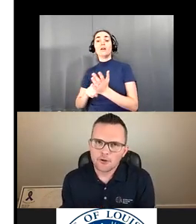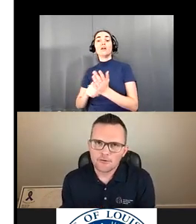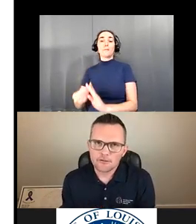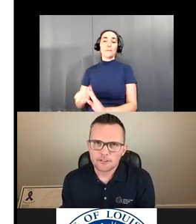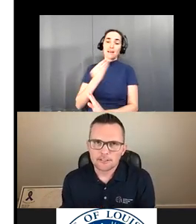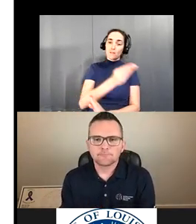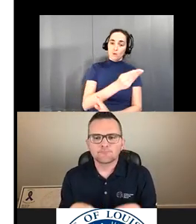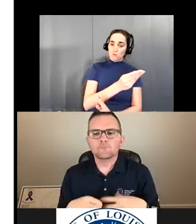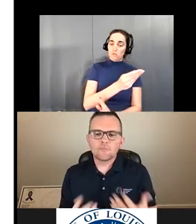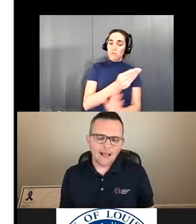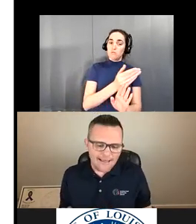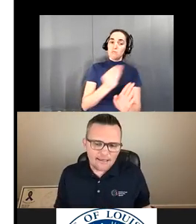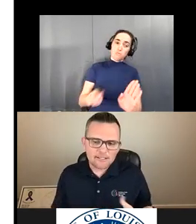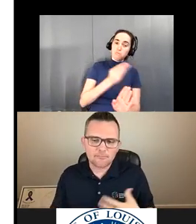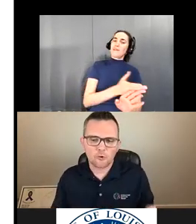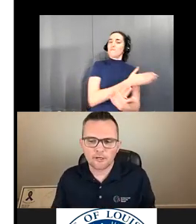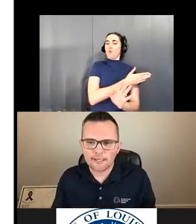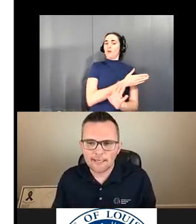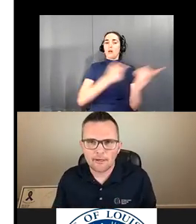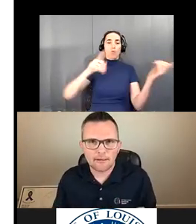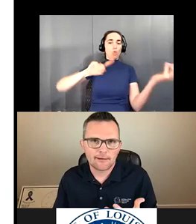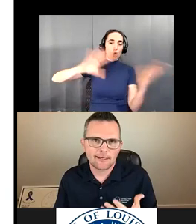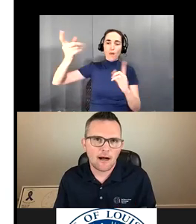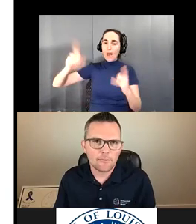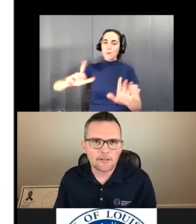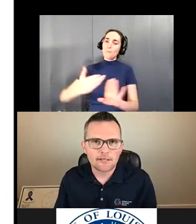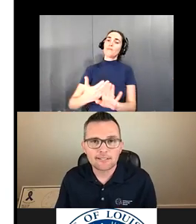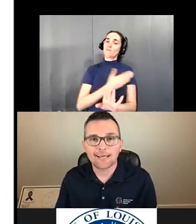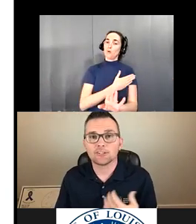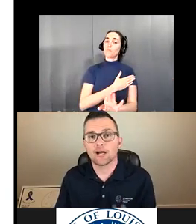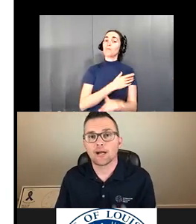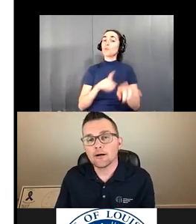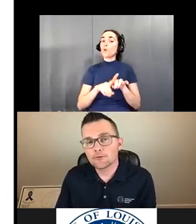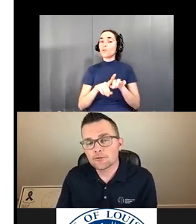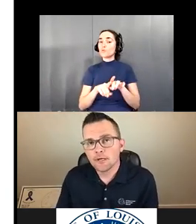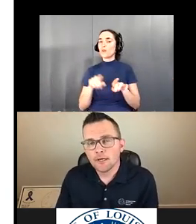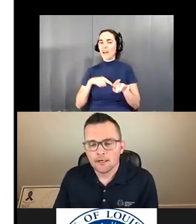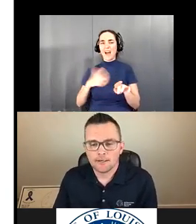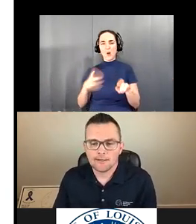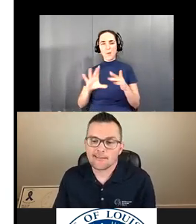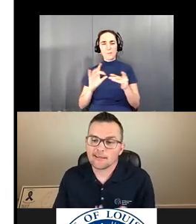previously, I think it's important to keep a copy of this at your house. I think it's